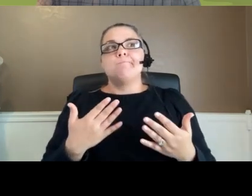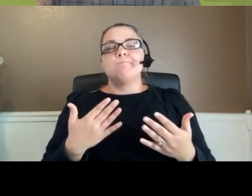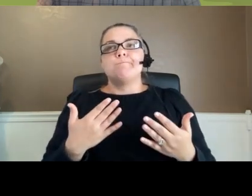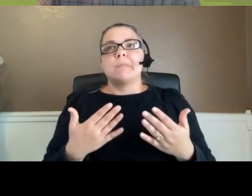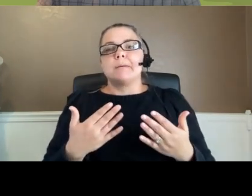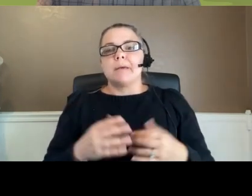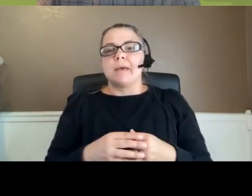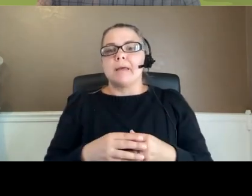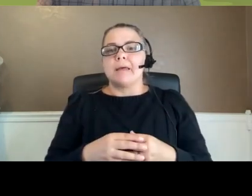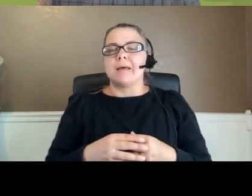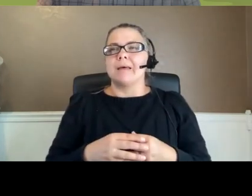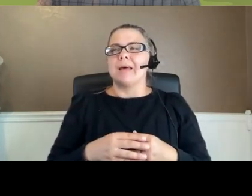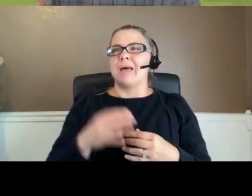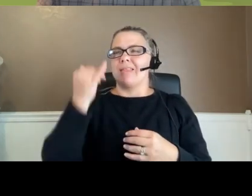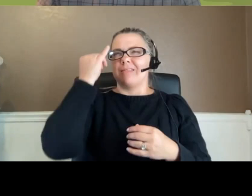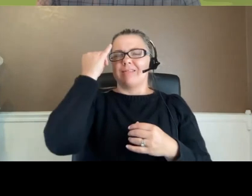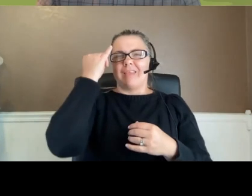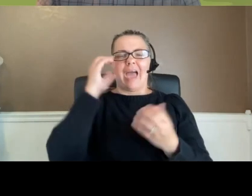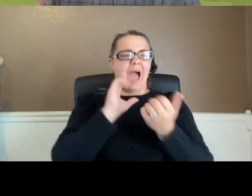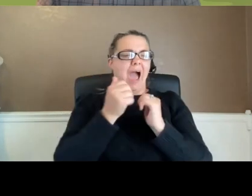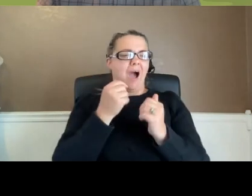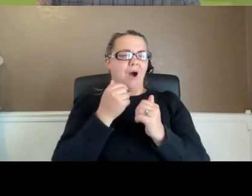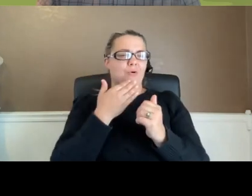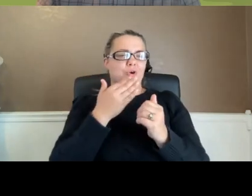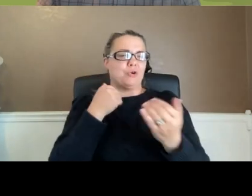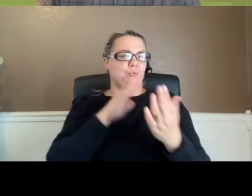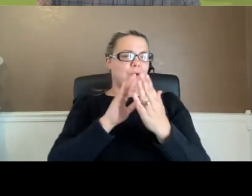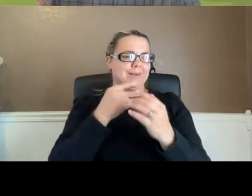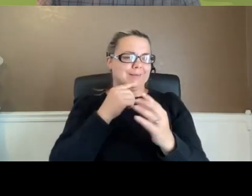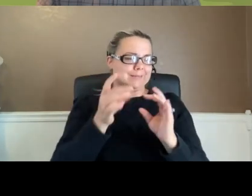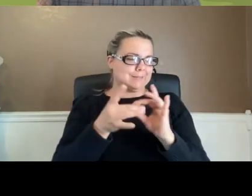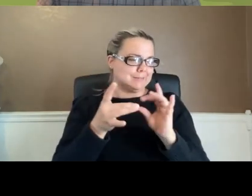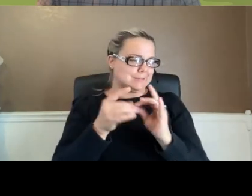I think a good way to say this, some of these things might require more familiarity with more,